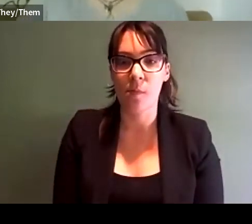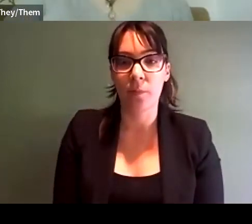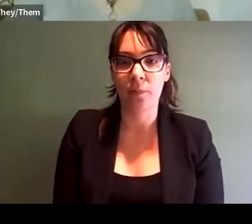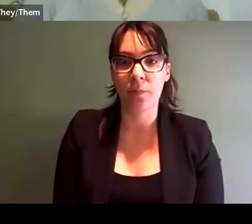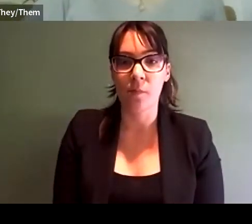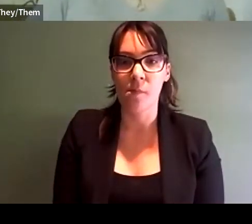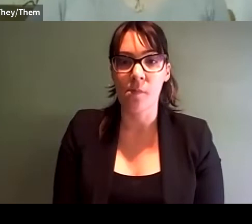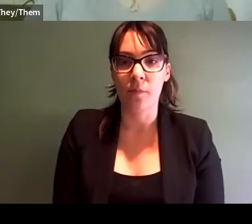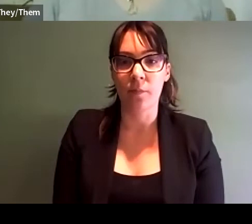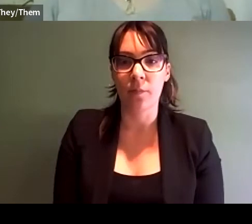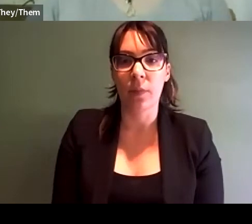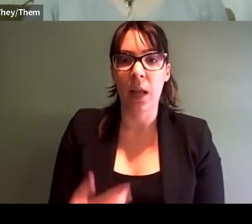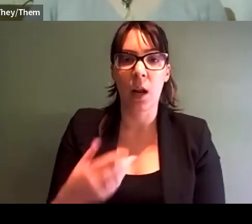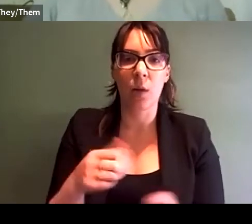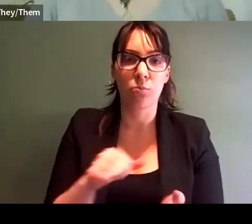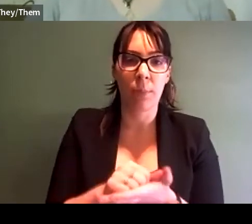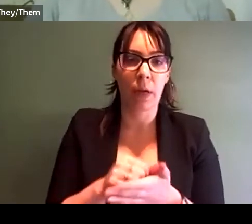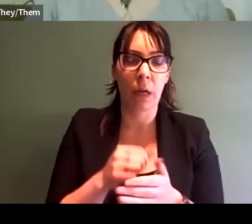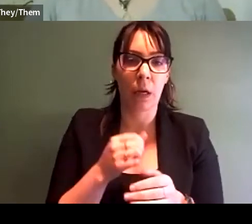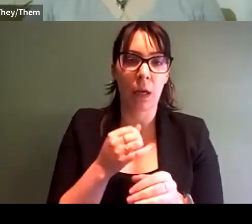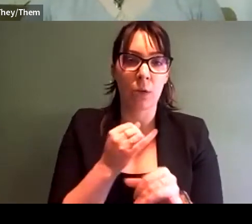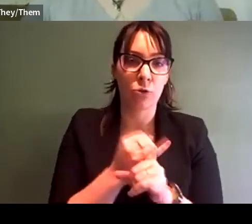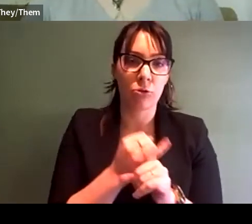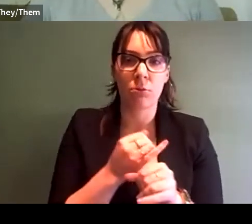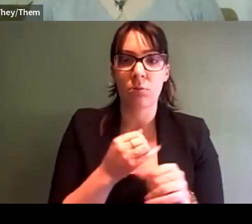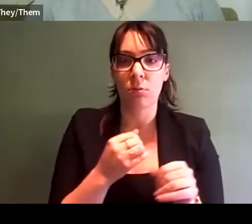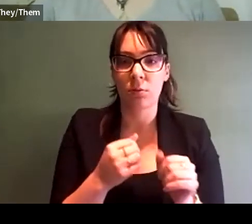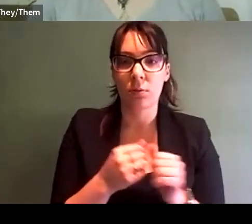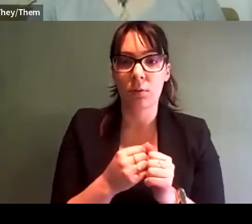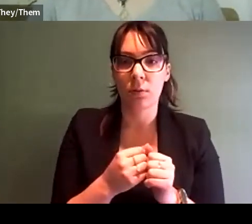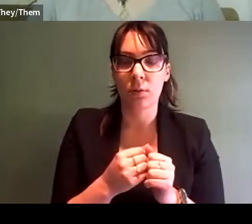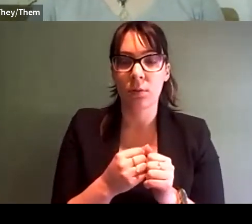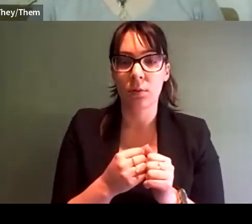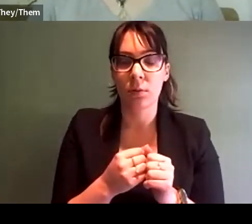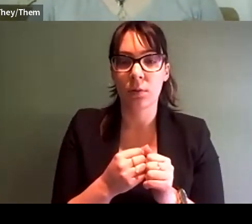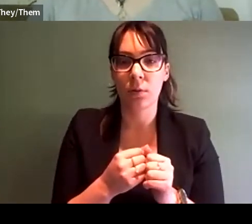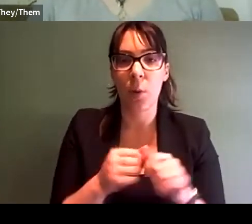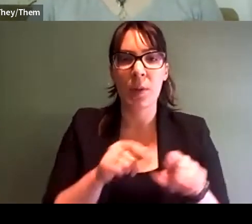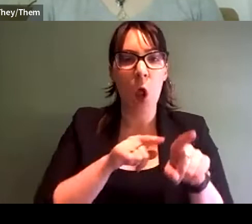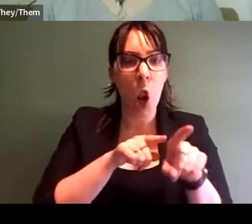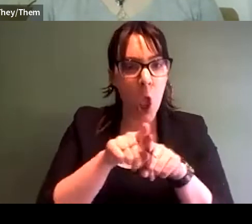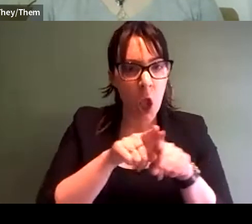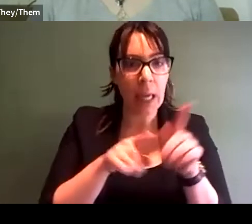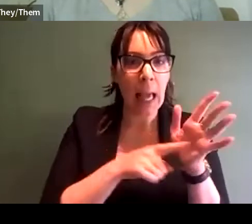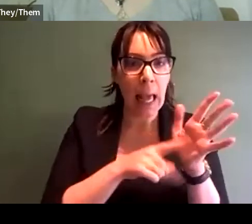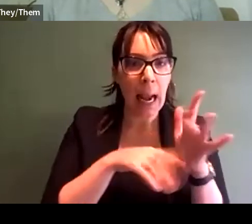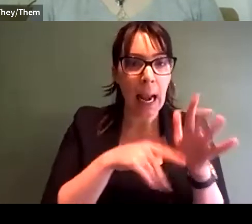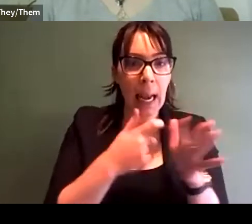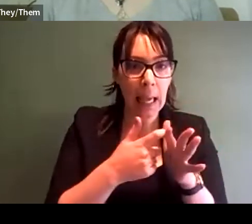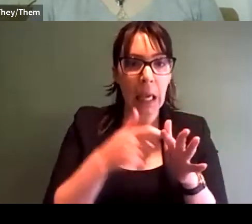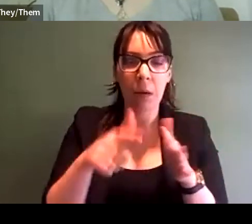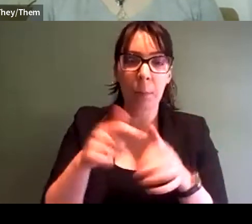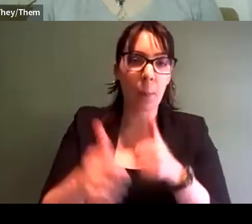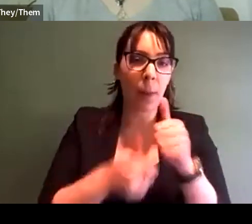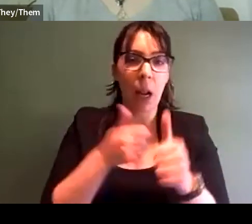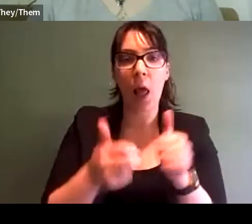I was in like a proper institution. It was learning wings for anyone that's in New South Wales I know they're still quite well known and.